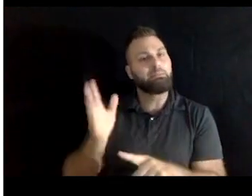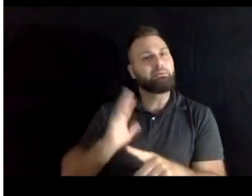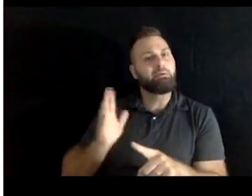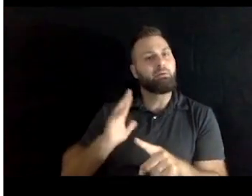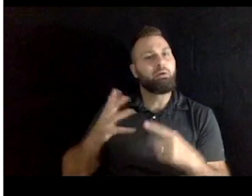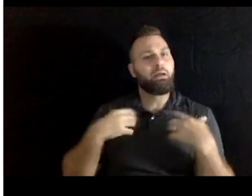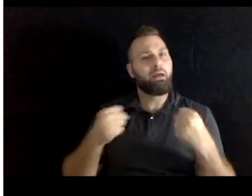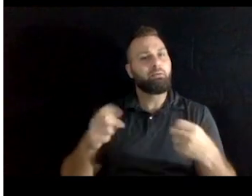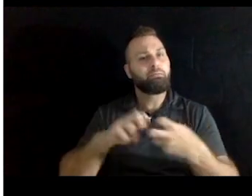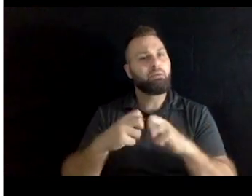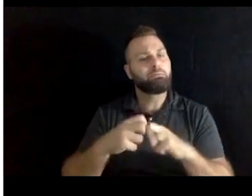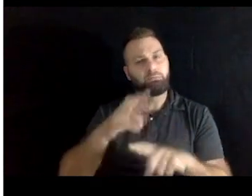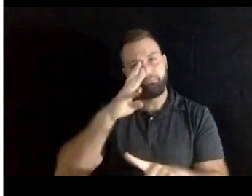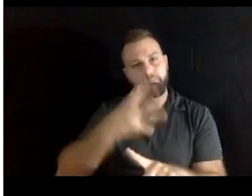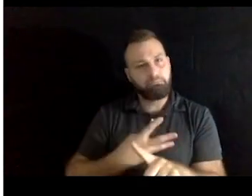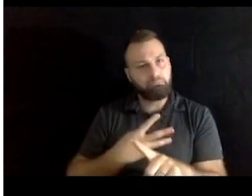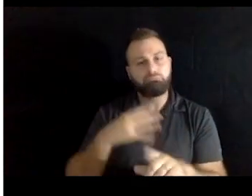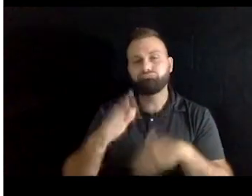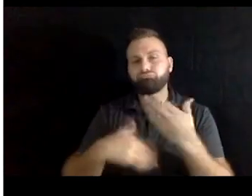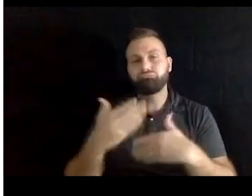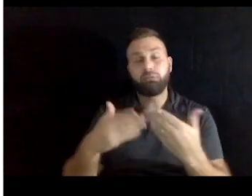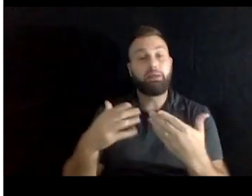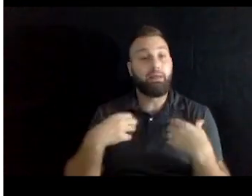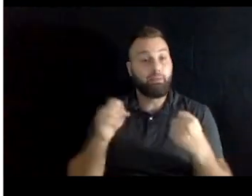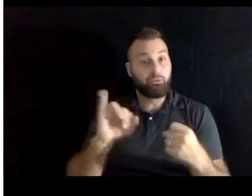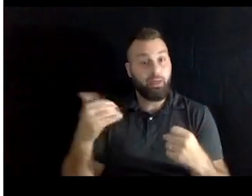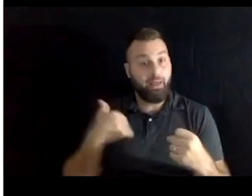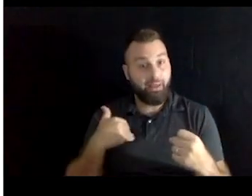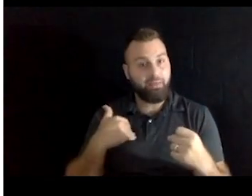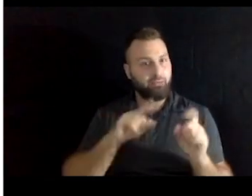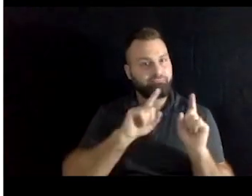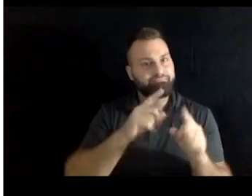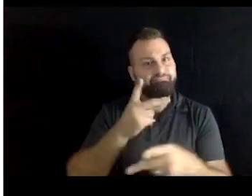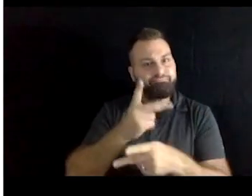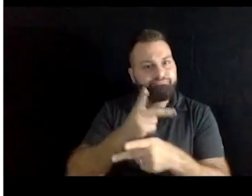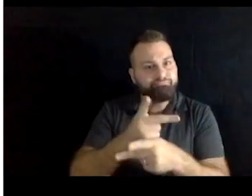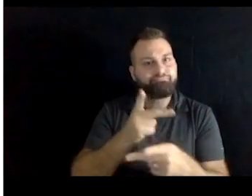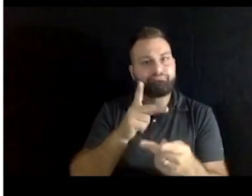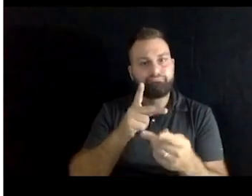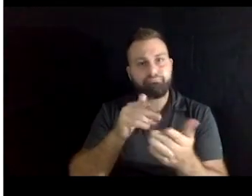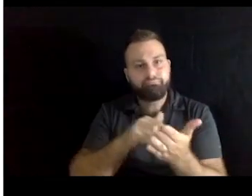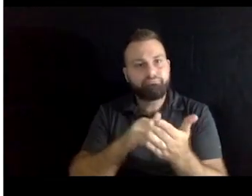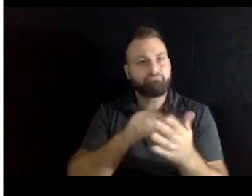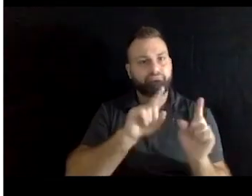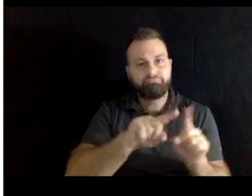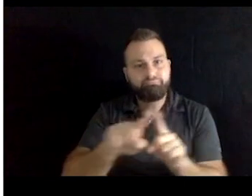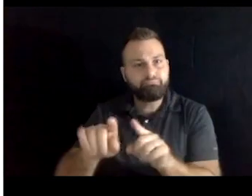and then the other key finding, which I think is more relevant. Most relevant to us in our